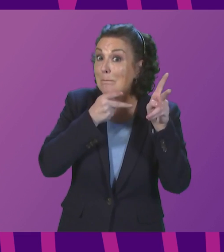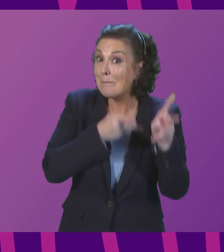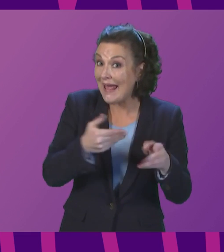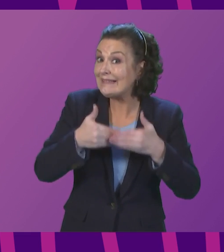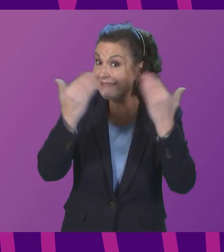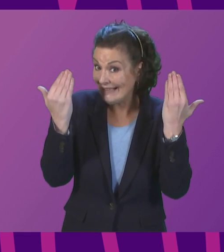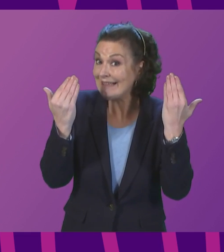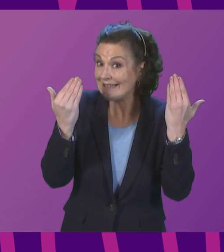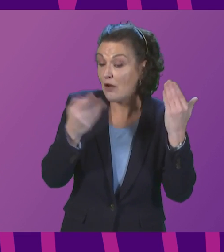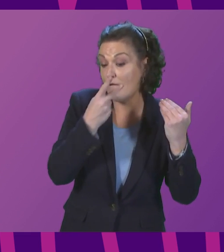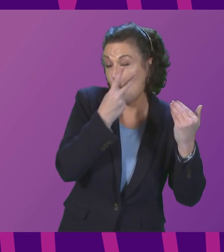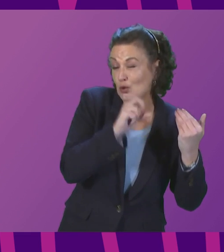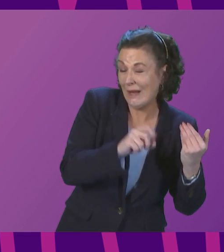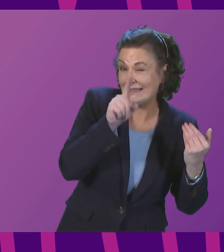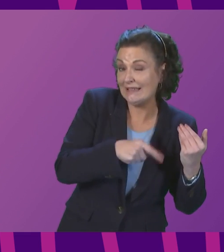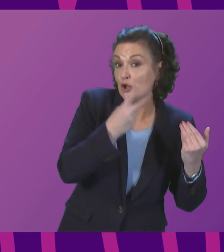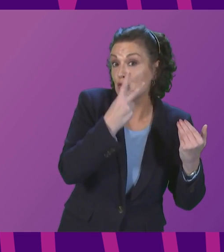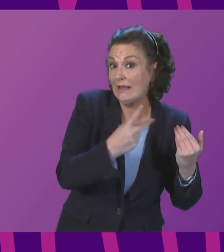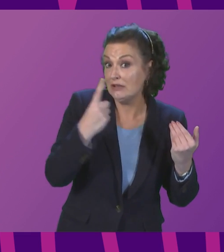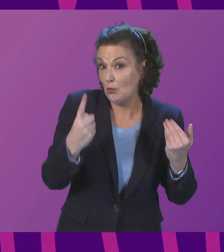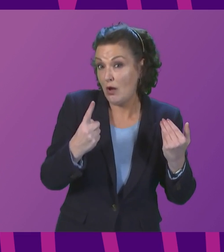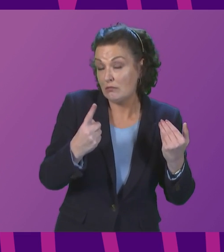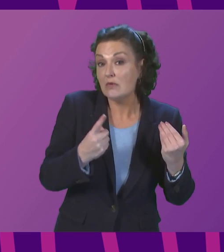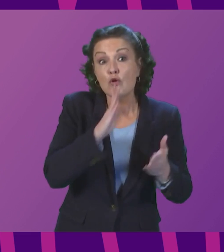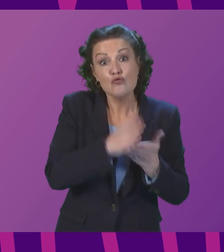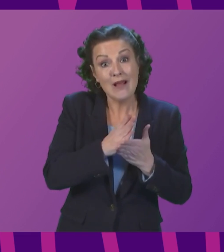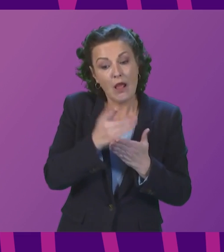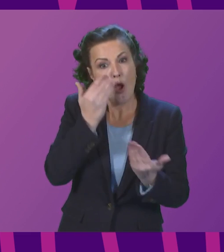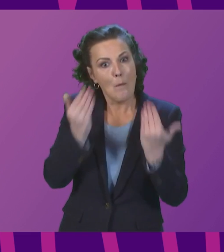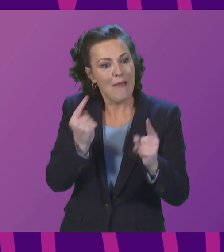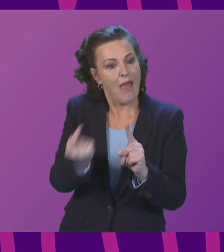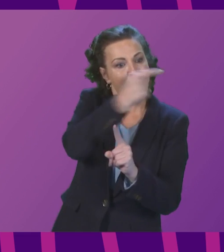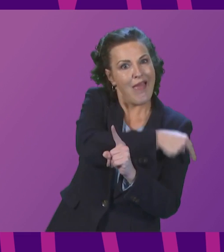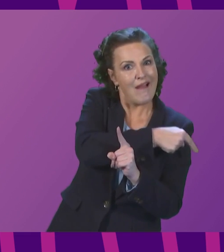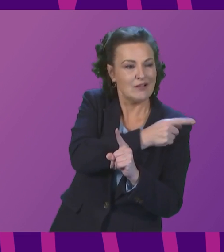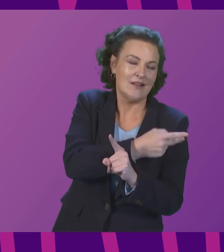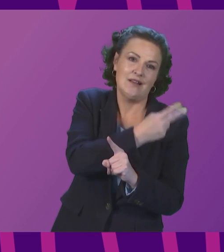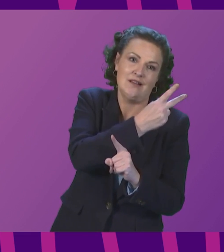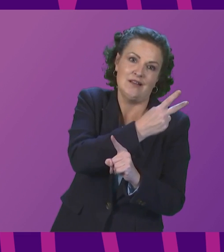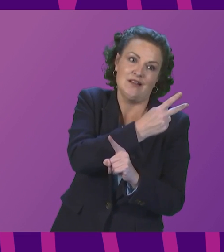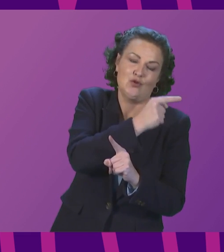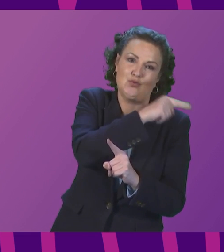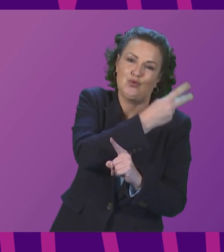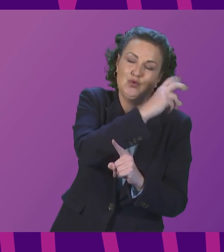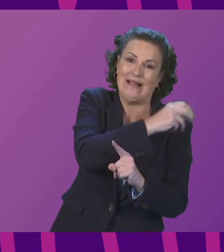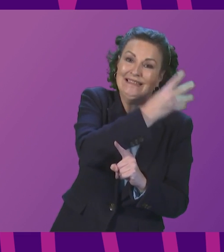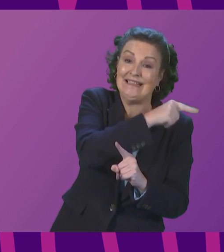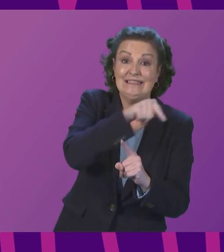was delayed in 2020-21 reduced by 34 per cent on the previous year, but that is still too